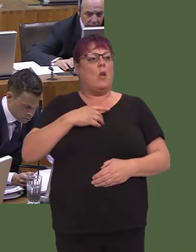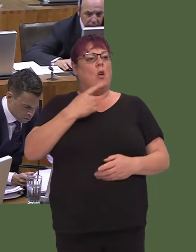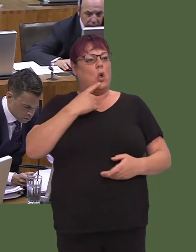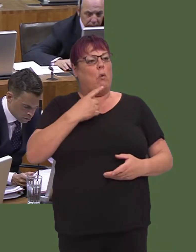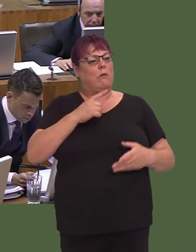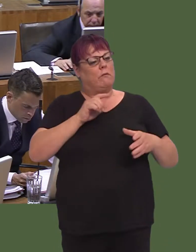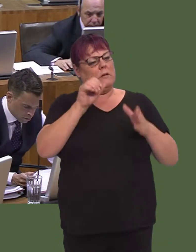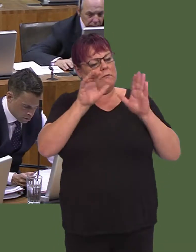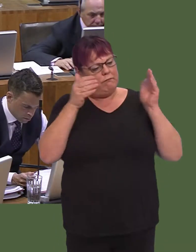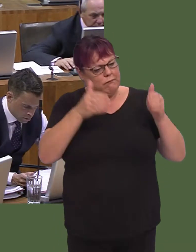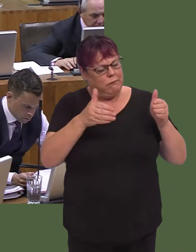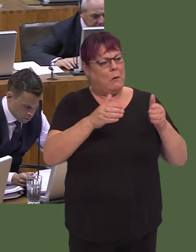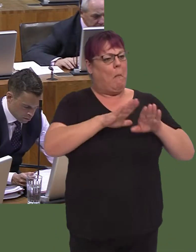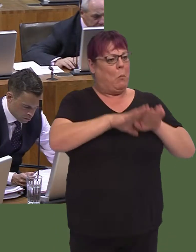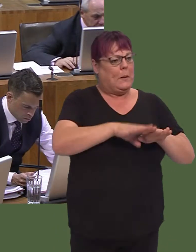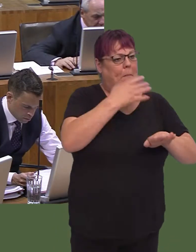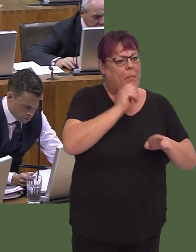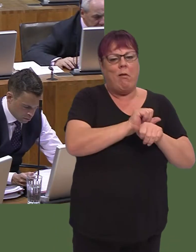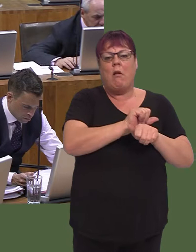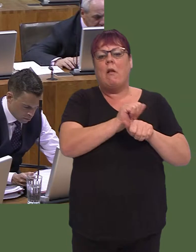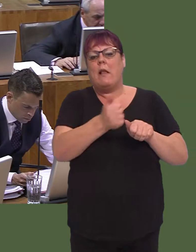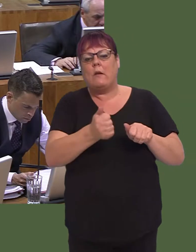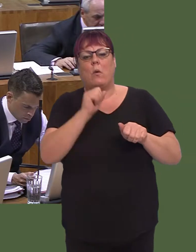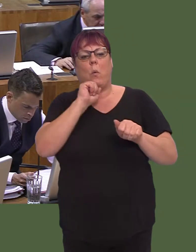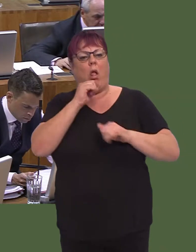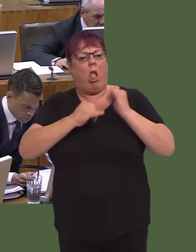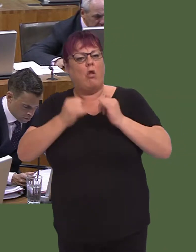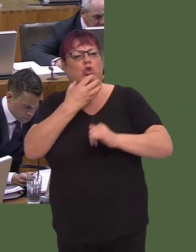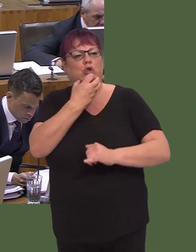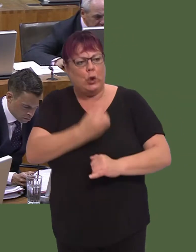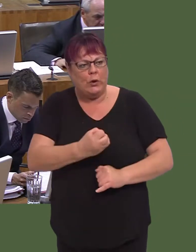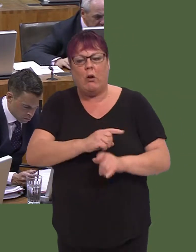He starts with Muslims, he will move on to the Jewish people, he'll move on to Hindus,